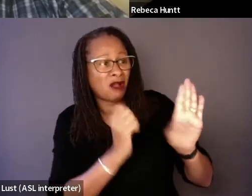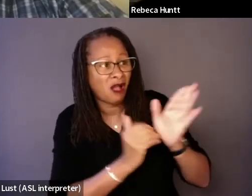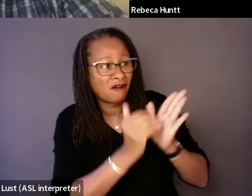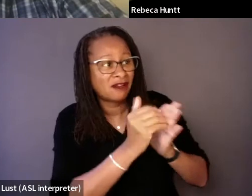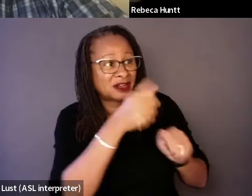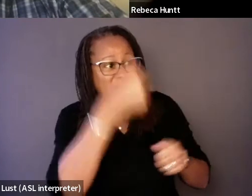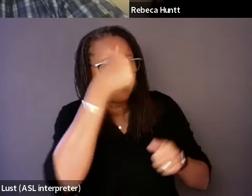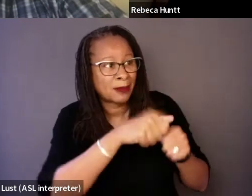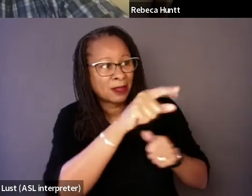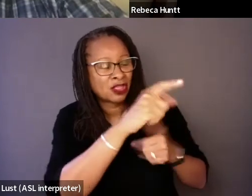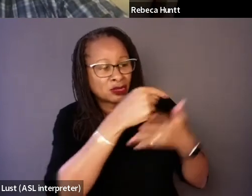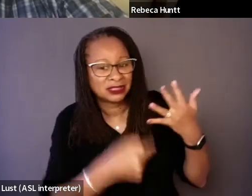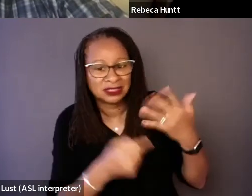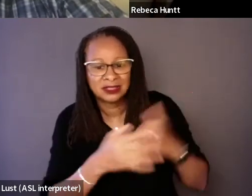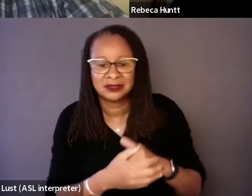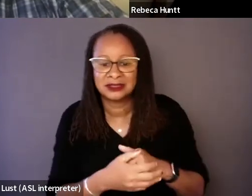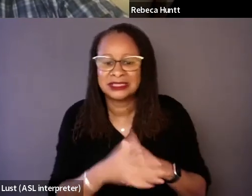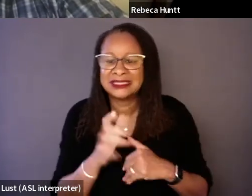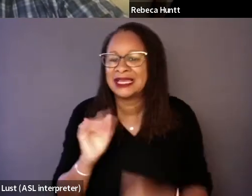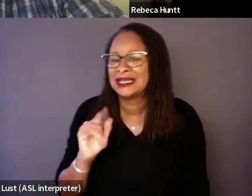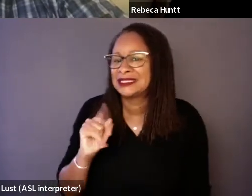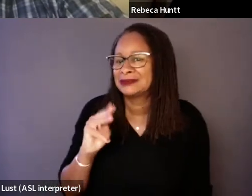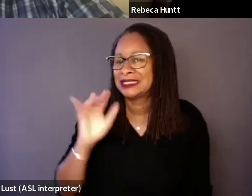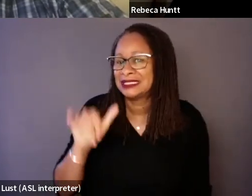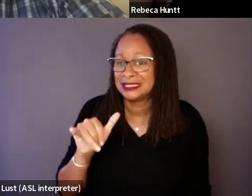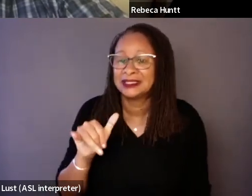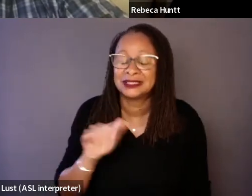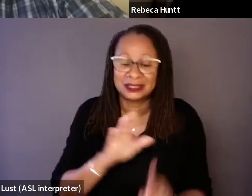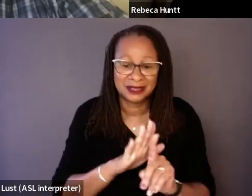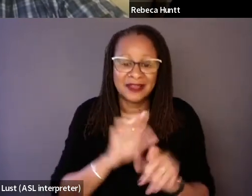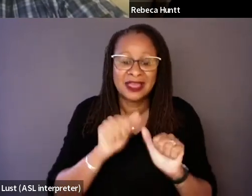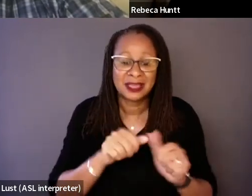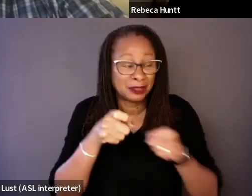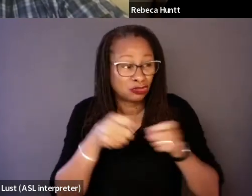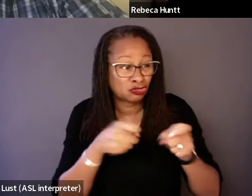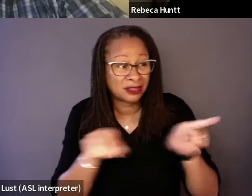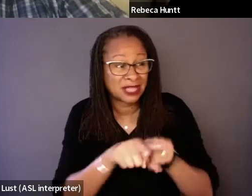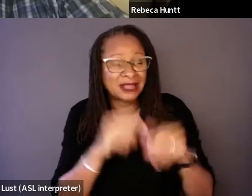It's like intimacy within itself can be described as like -- as limited and pulsating.